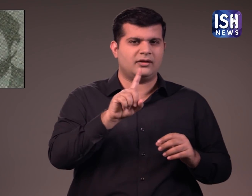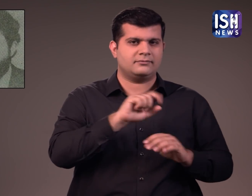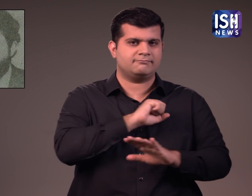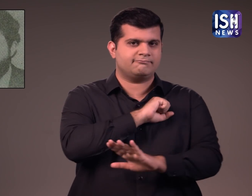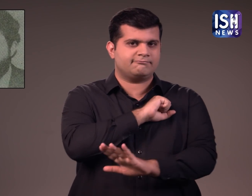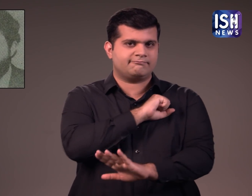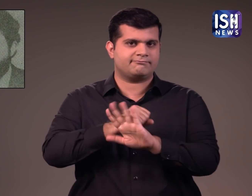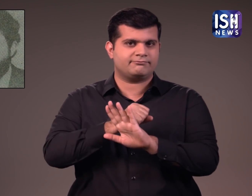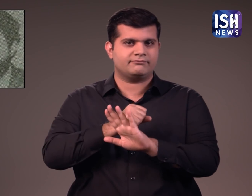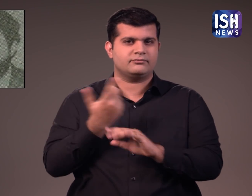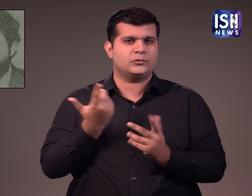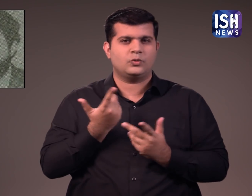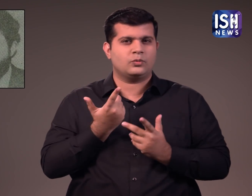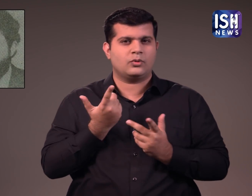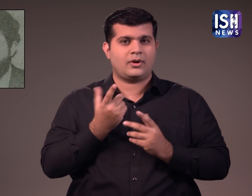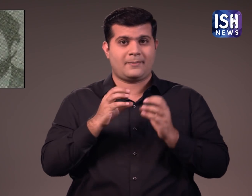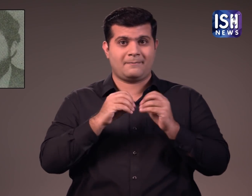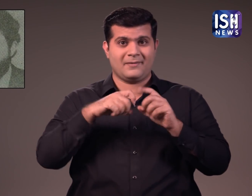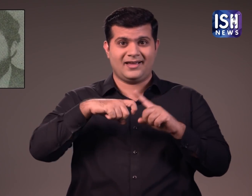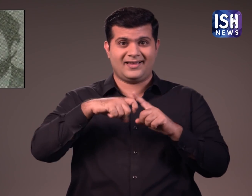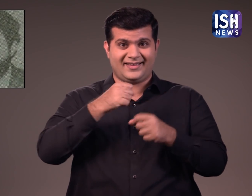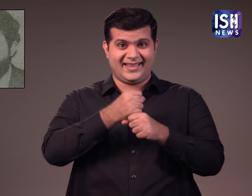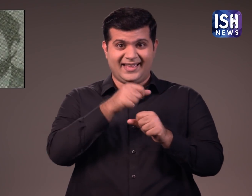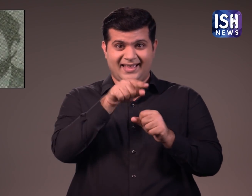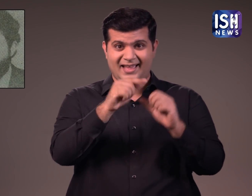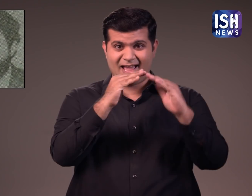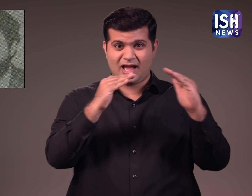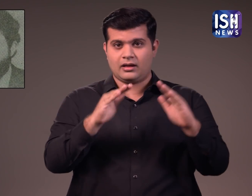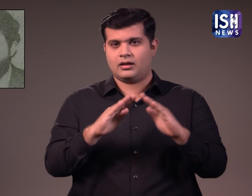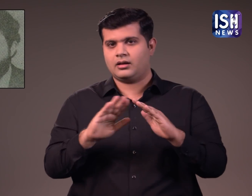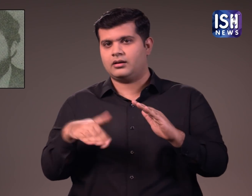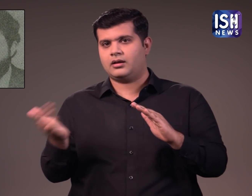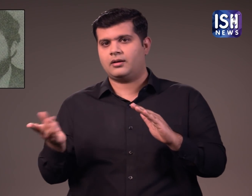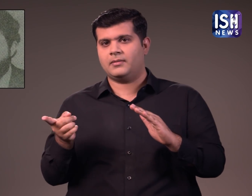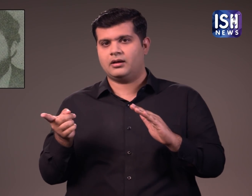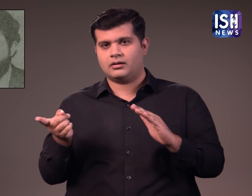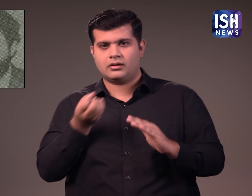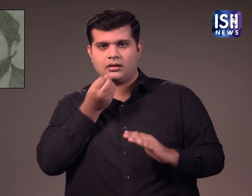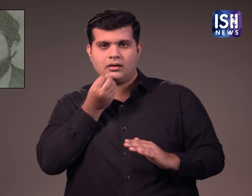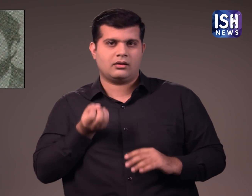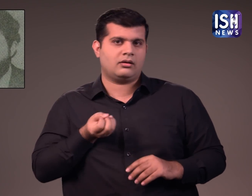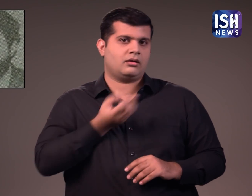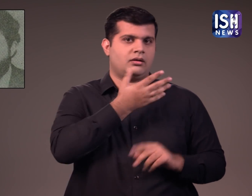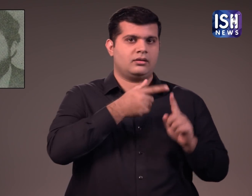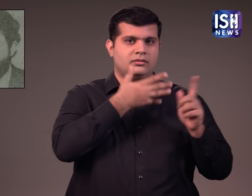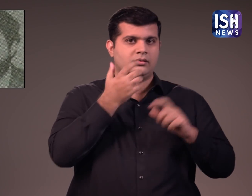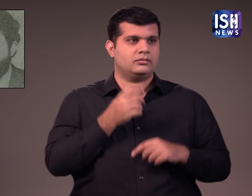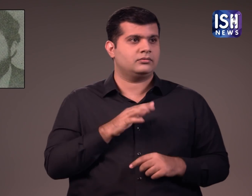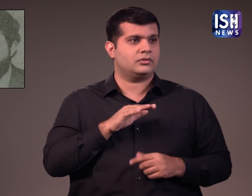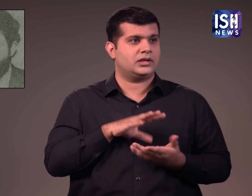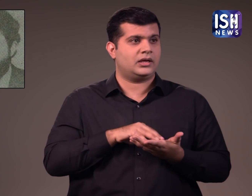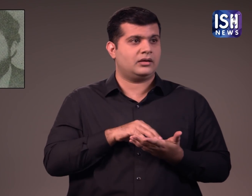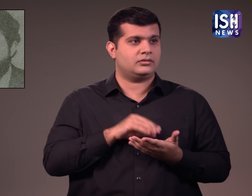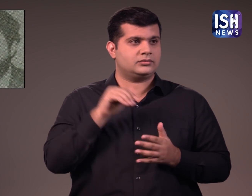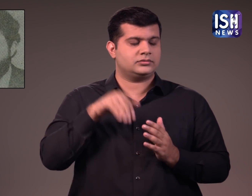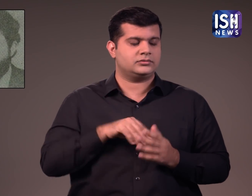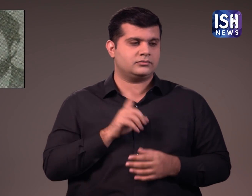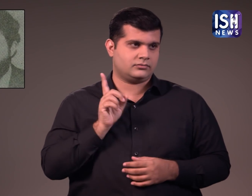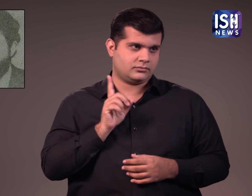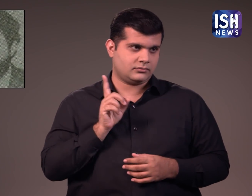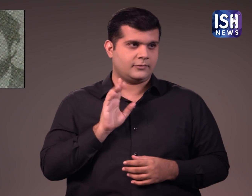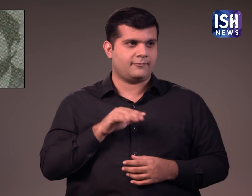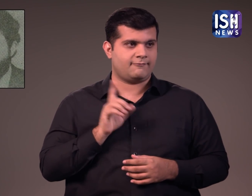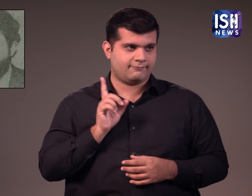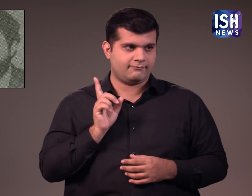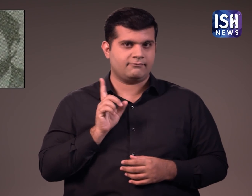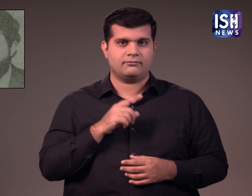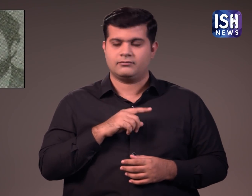But Ganjoo was backstabbed by the neighbour who informed the terrorist that he was hiding in the rice bin.